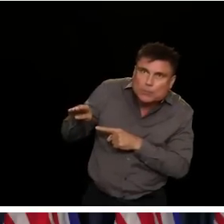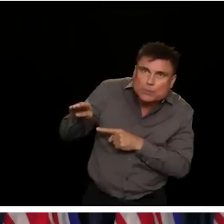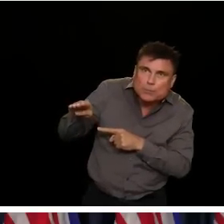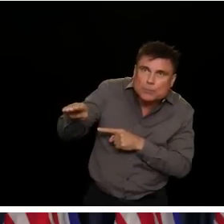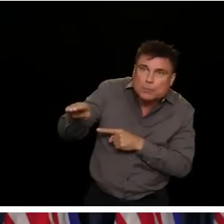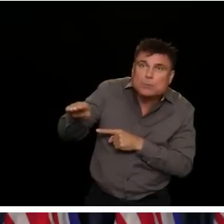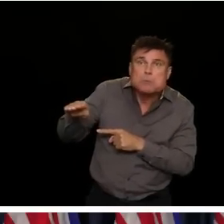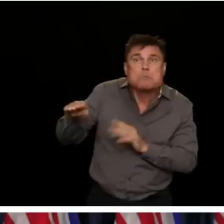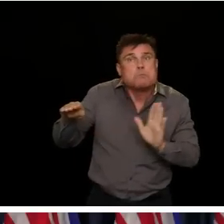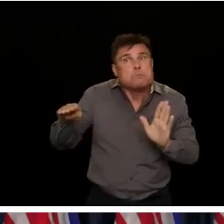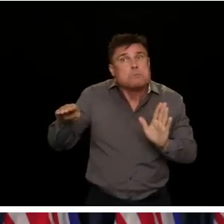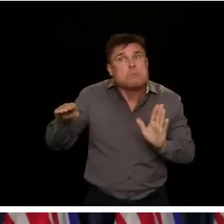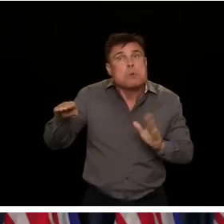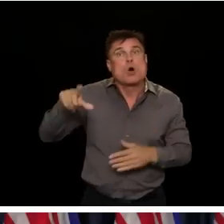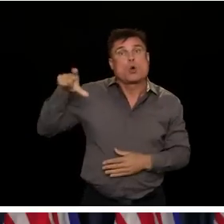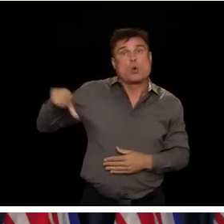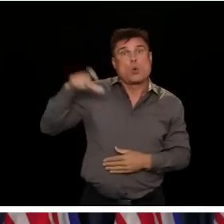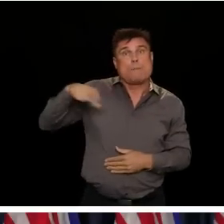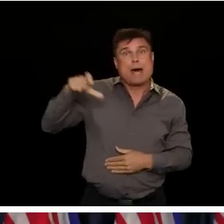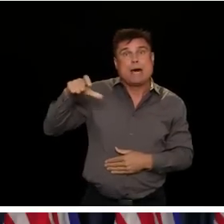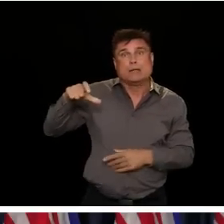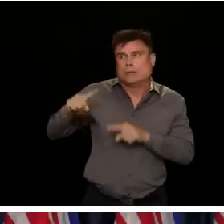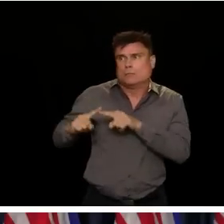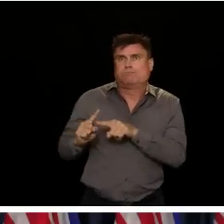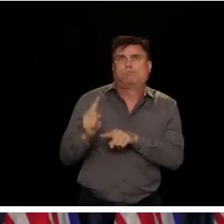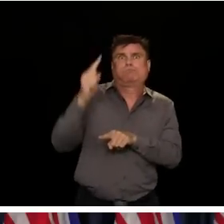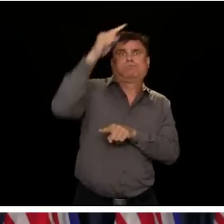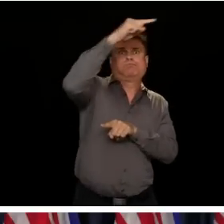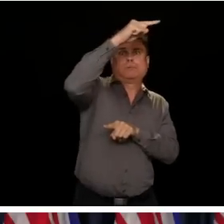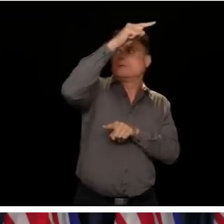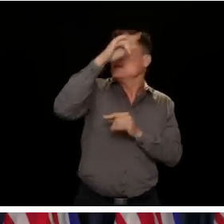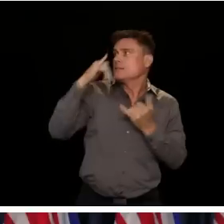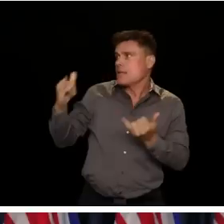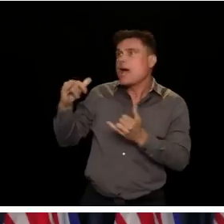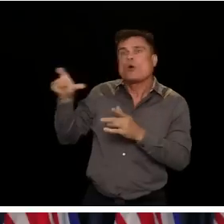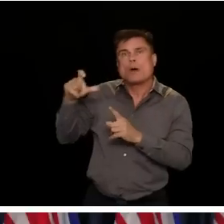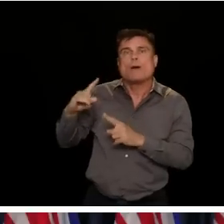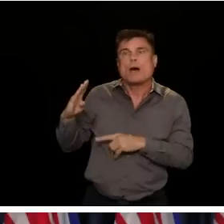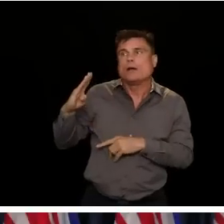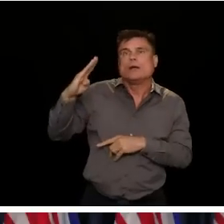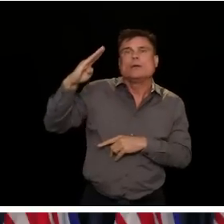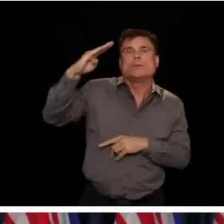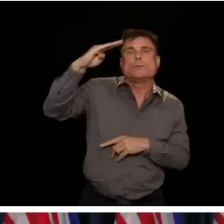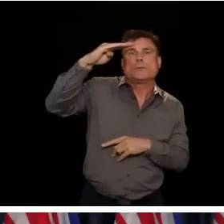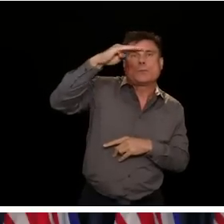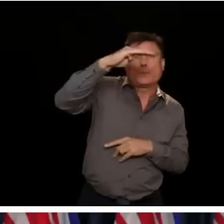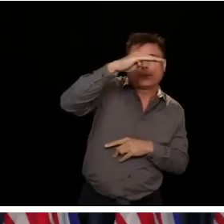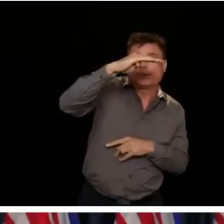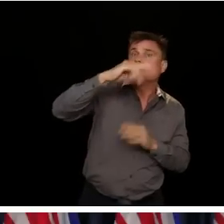Québec and Ontario have levelled off as well which is good news for all of us. The next slide resents the similar information,